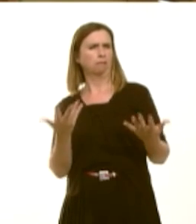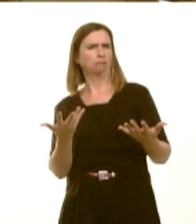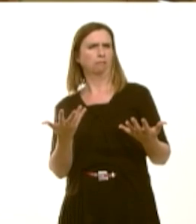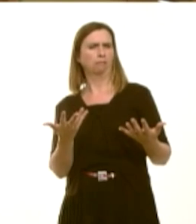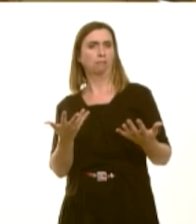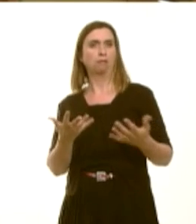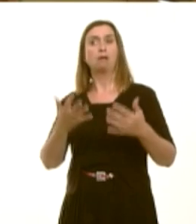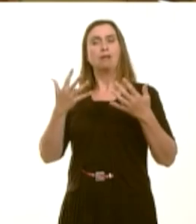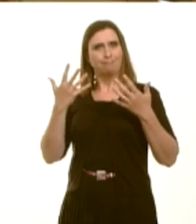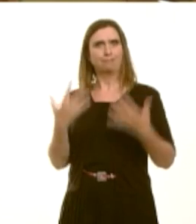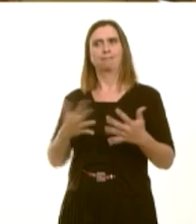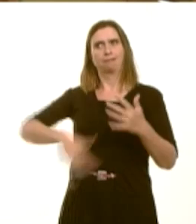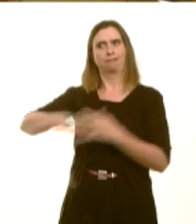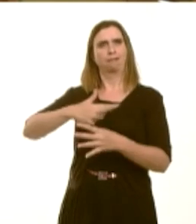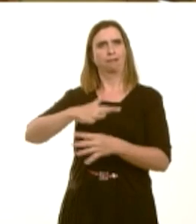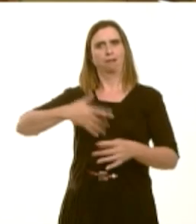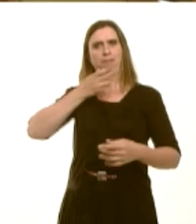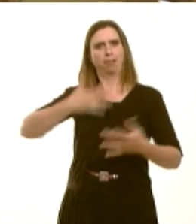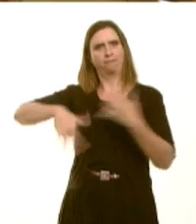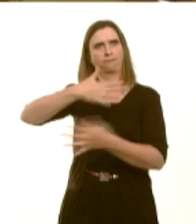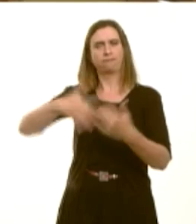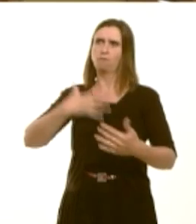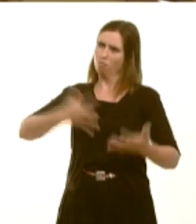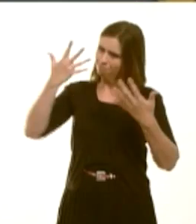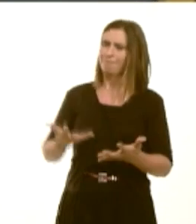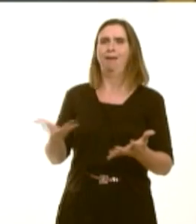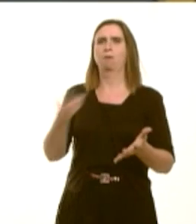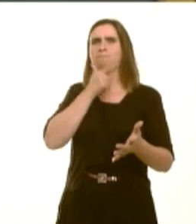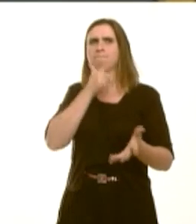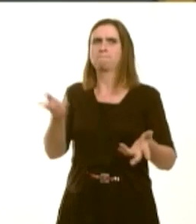is demanded now by local residents, and Celtic Energy must act now. What discussions has